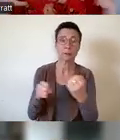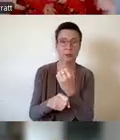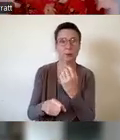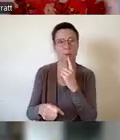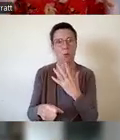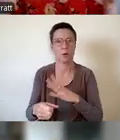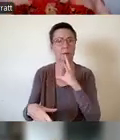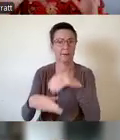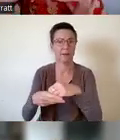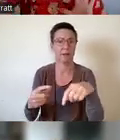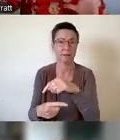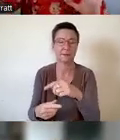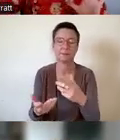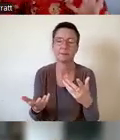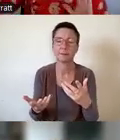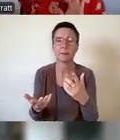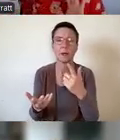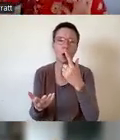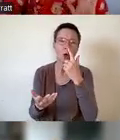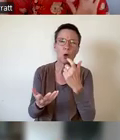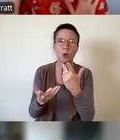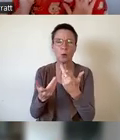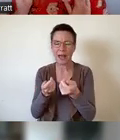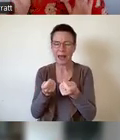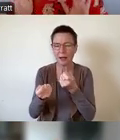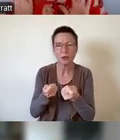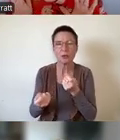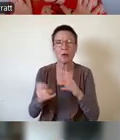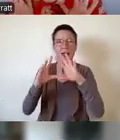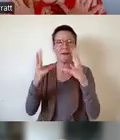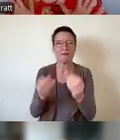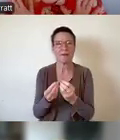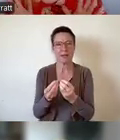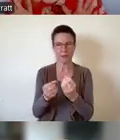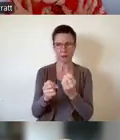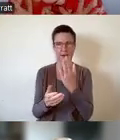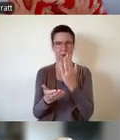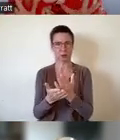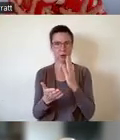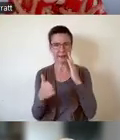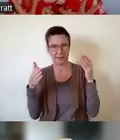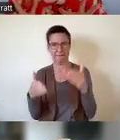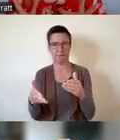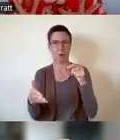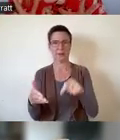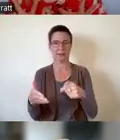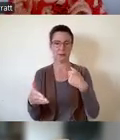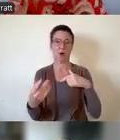You can curate everything that you have to shape it around what you're working on at the moment or want to be working on.